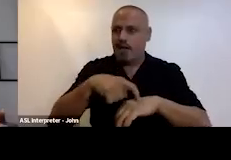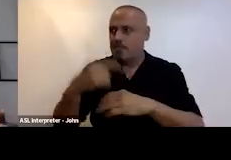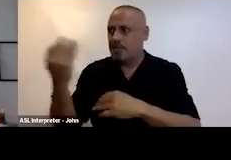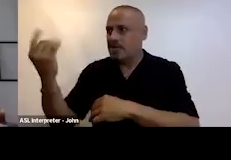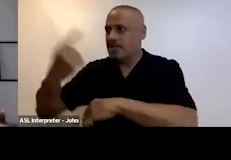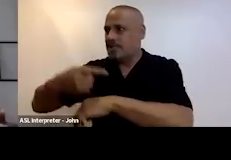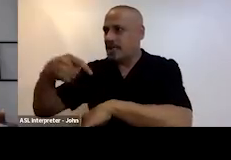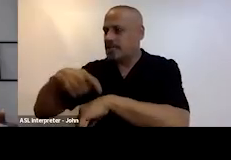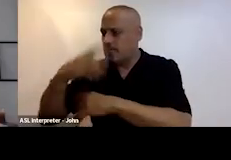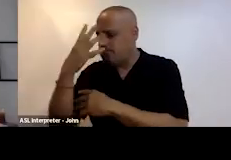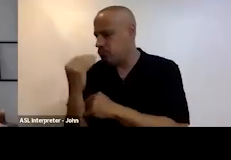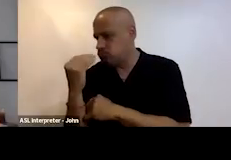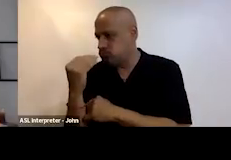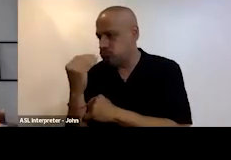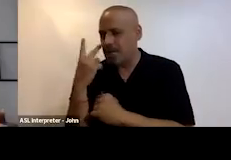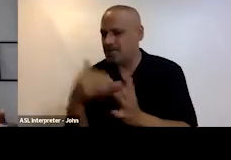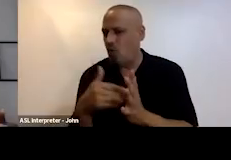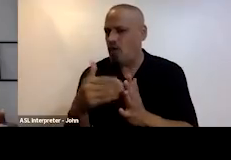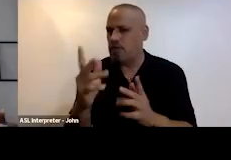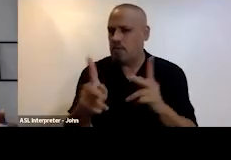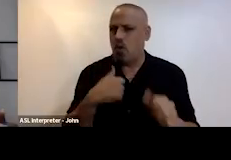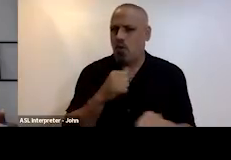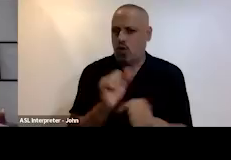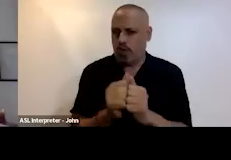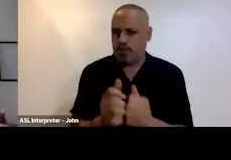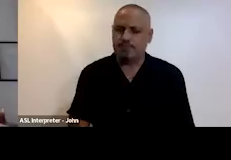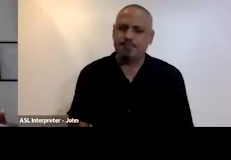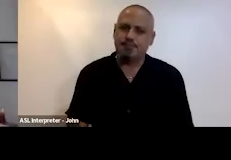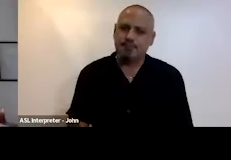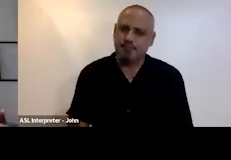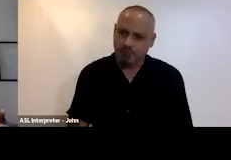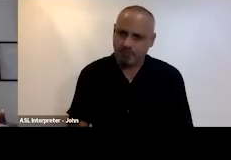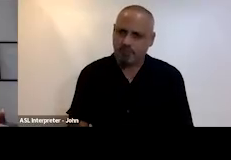I've kind of seen that a couple of times with folks that I've worked with. So all just considerations.